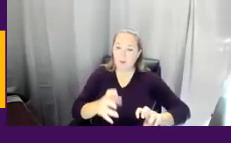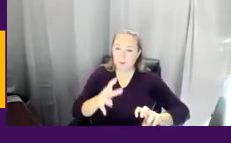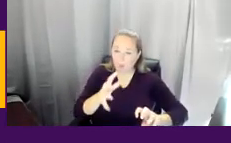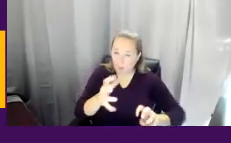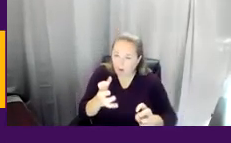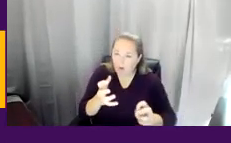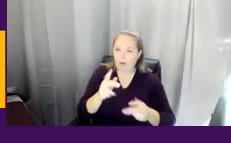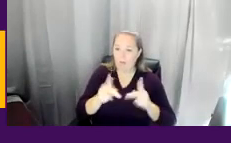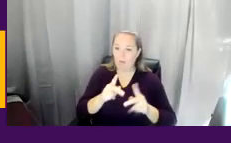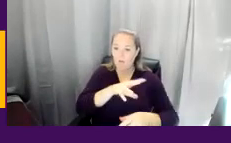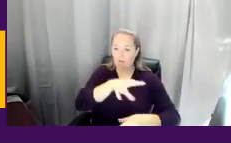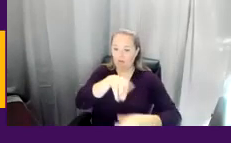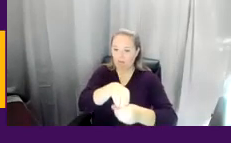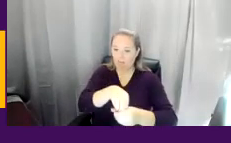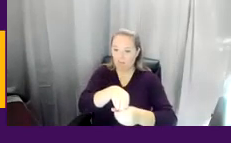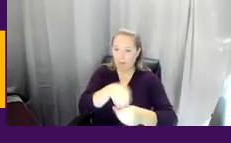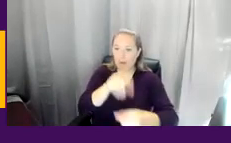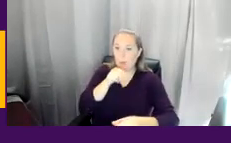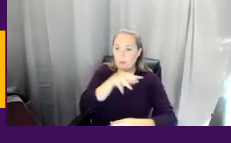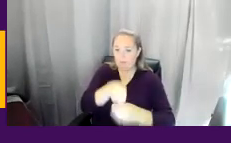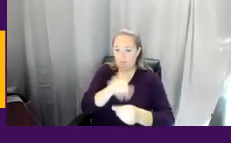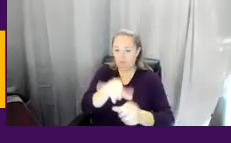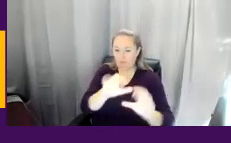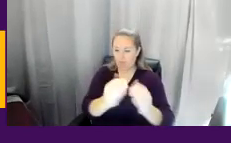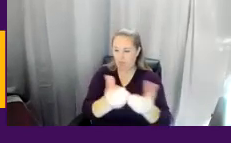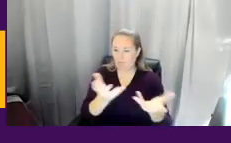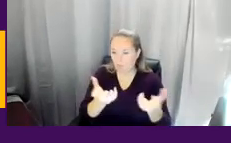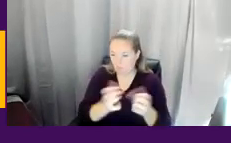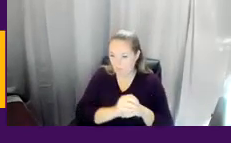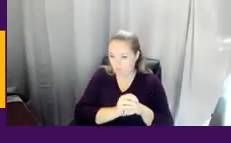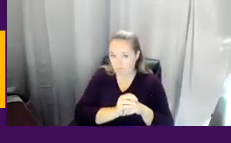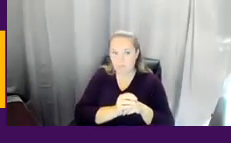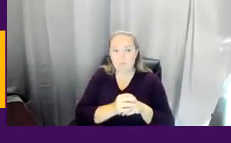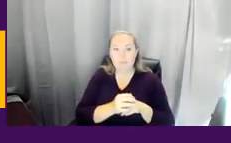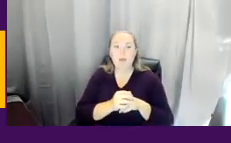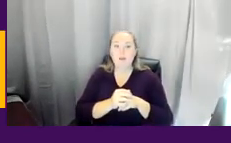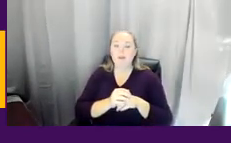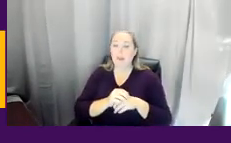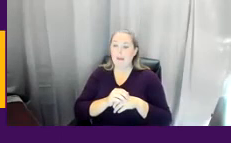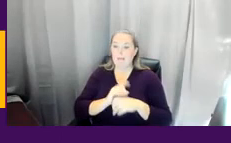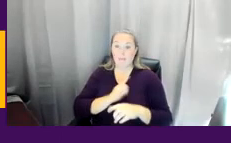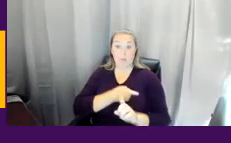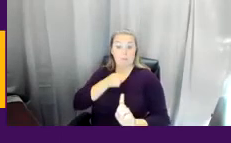COMMUNITY VOICE AND EXPERTISE. THERE ARE MANY WAYS WHICH THE